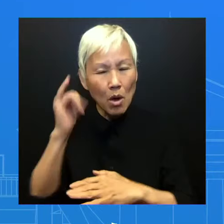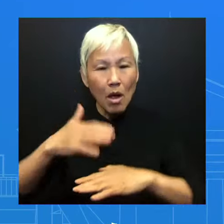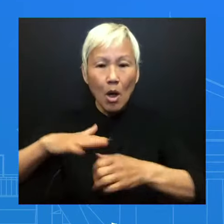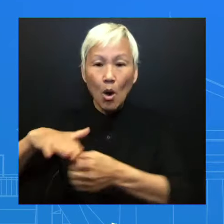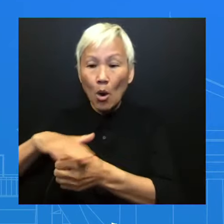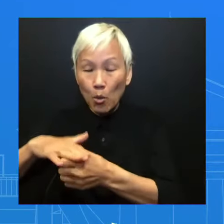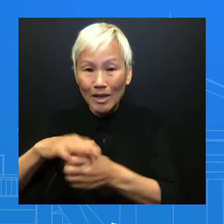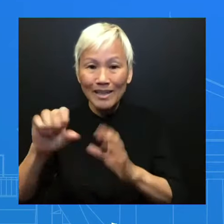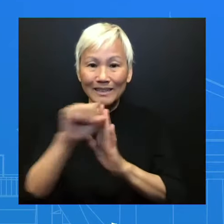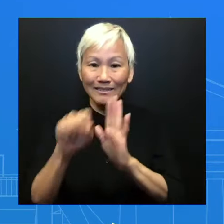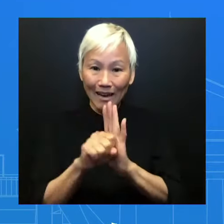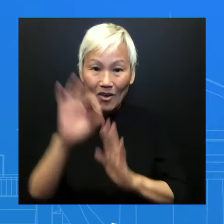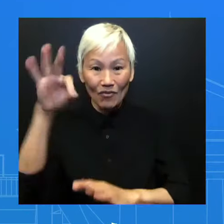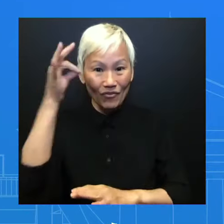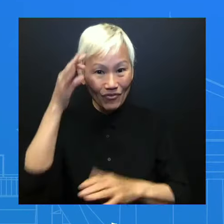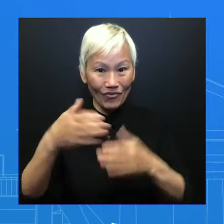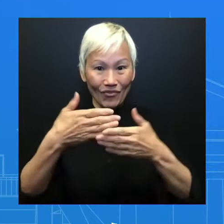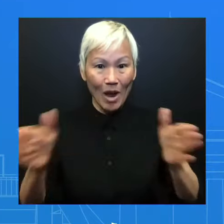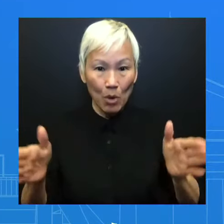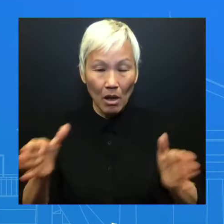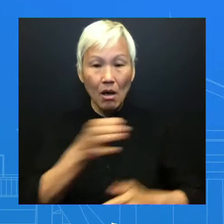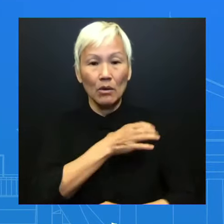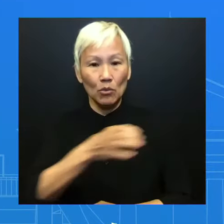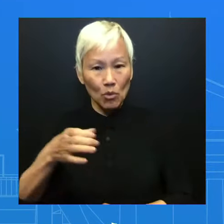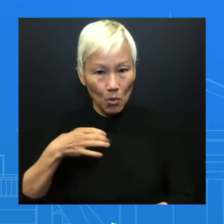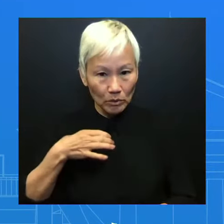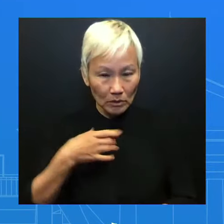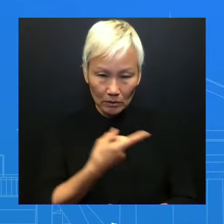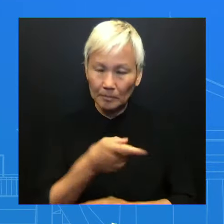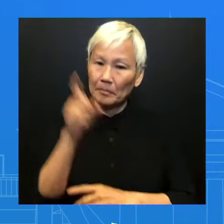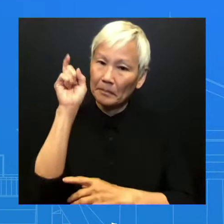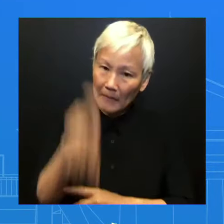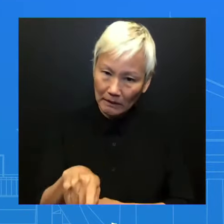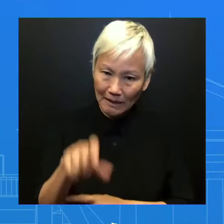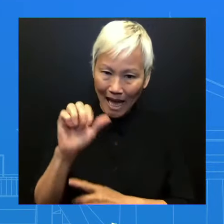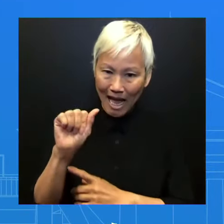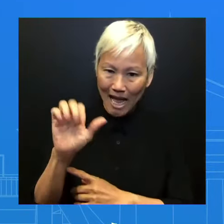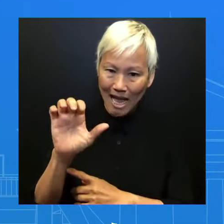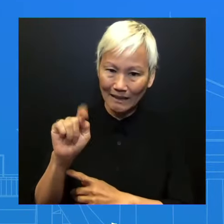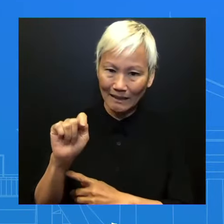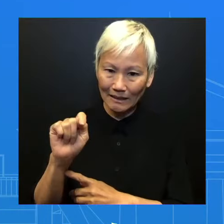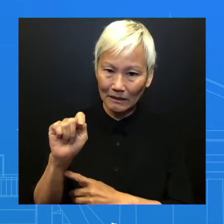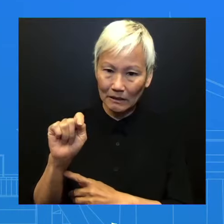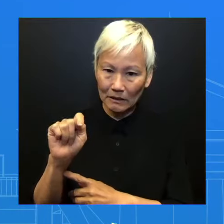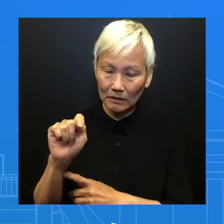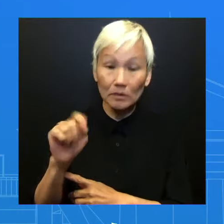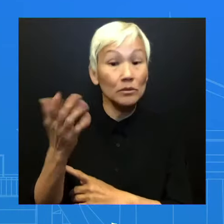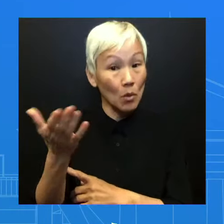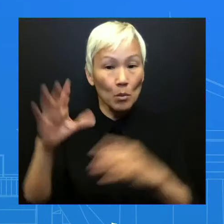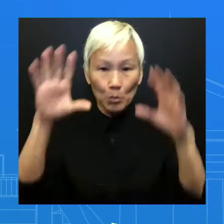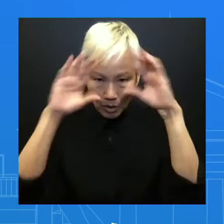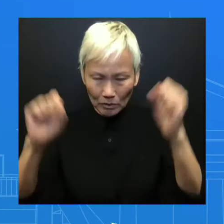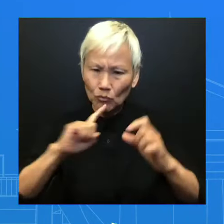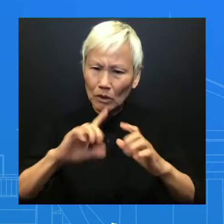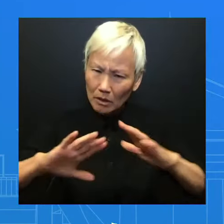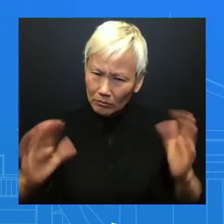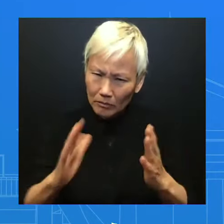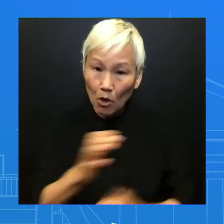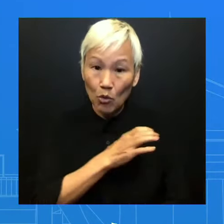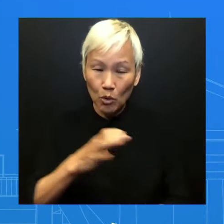President Biden is urging Congress to pass meaningful reform legislation, including the George Floyd Justice in Policing Act.